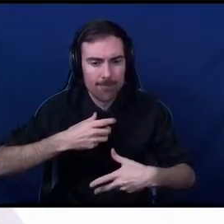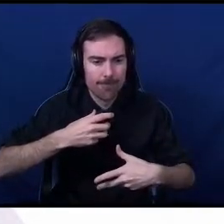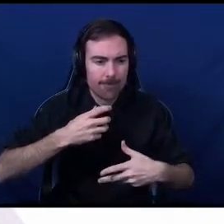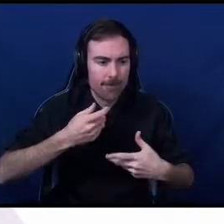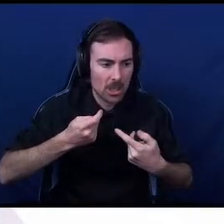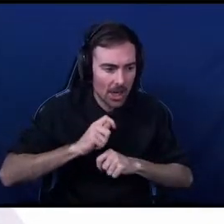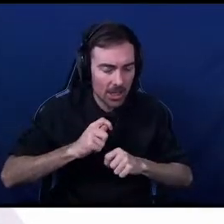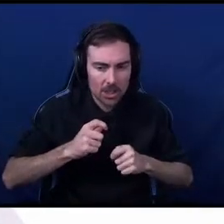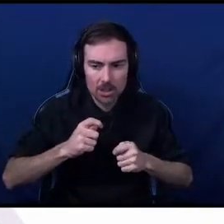that comes with it.